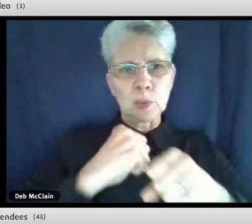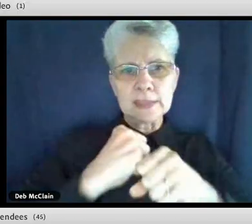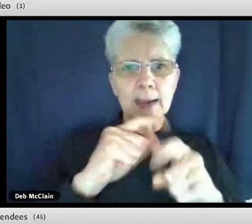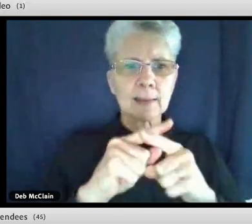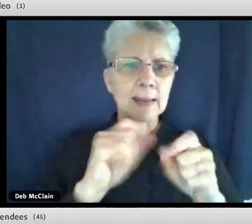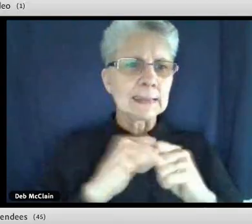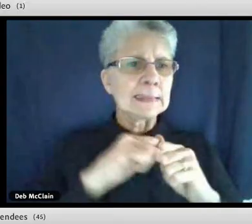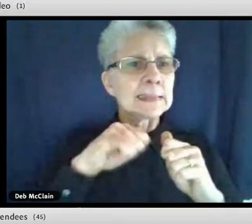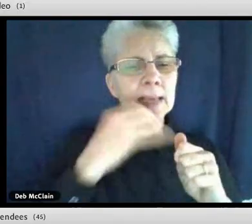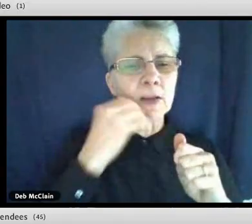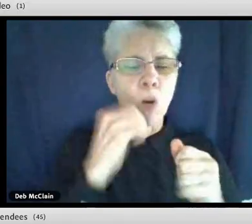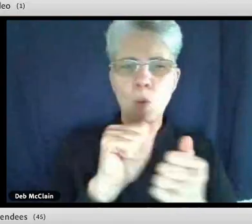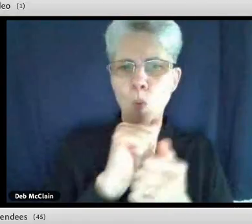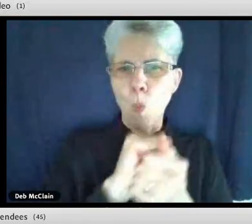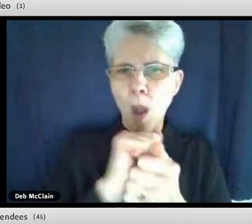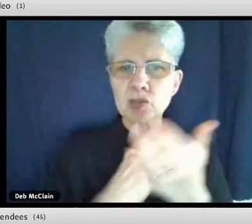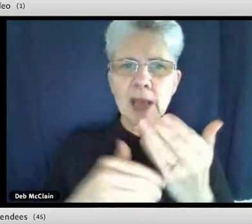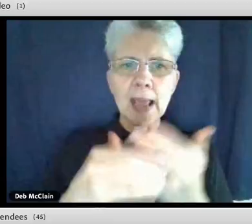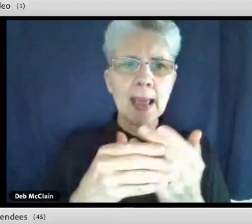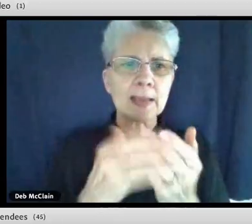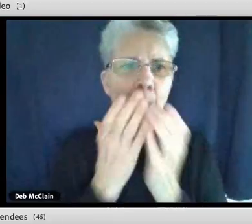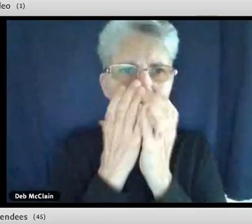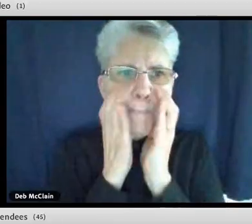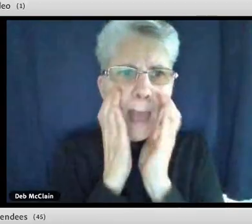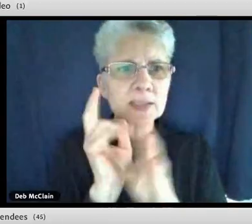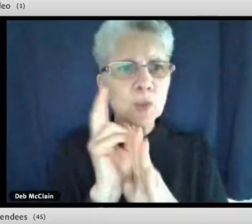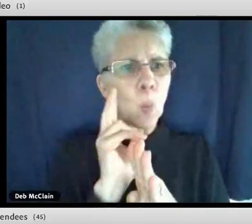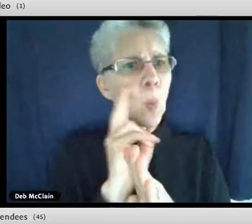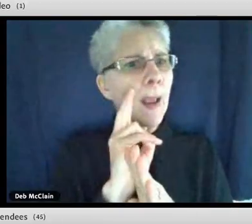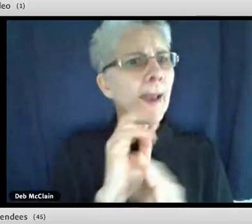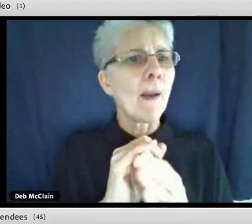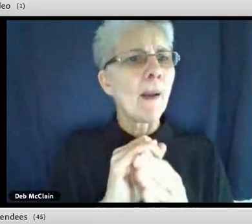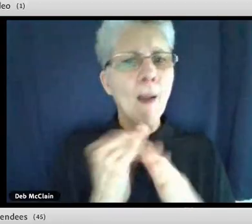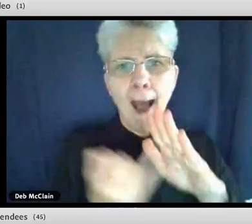washing your hands, wearing masks, isolating yourself if you do get sick,